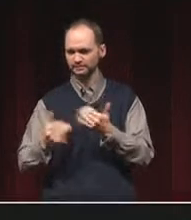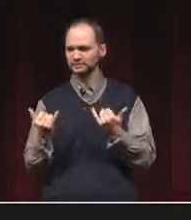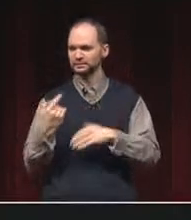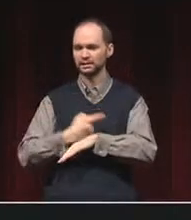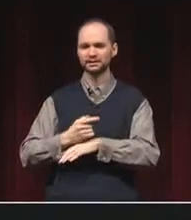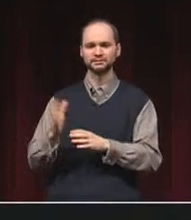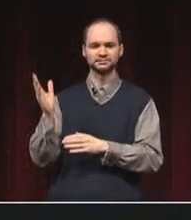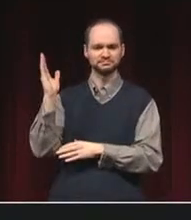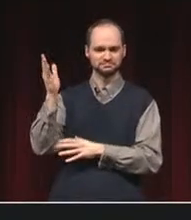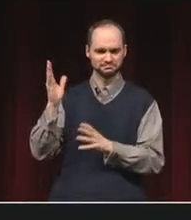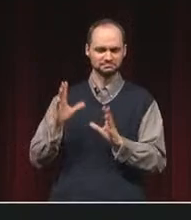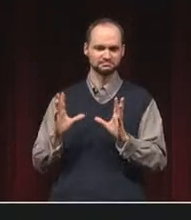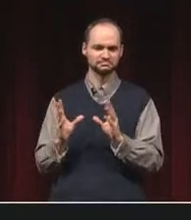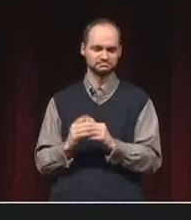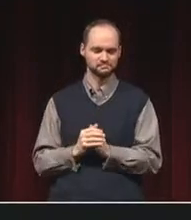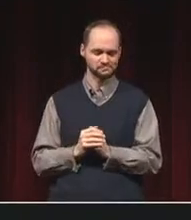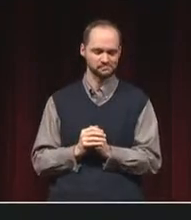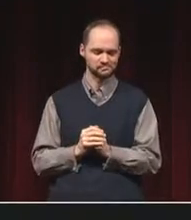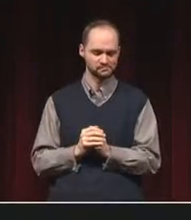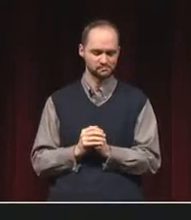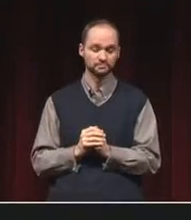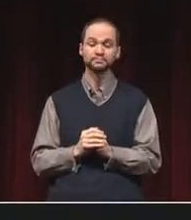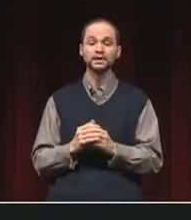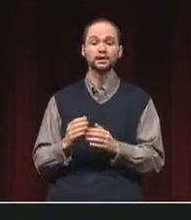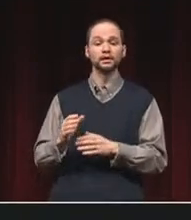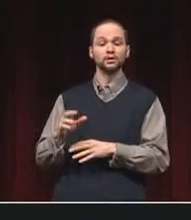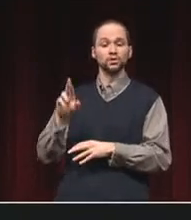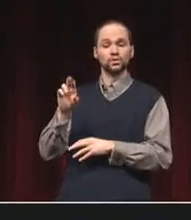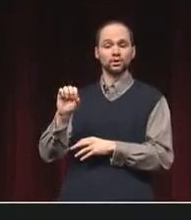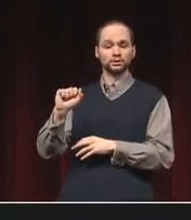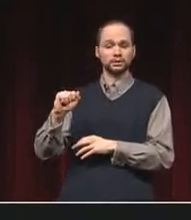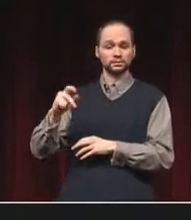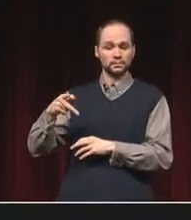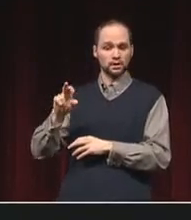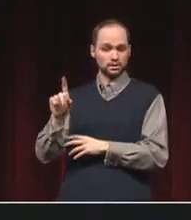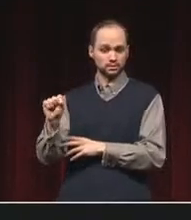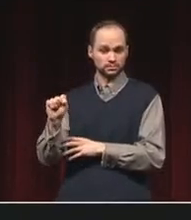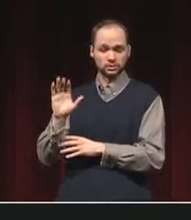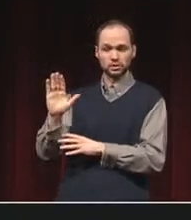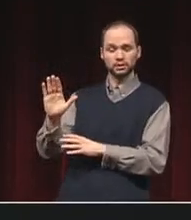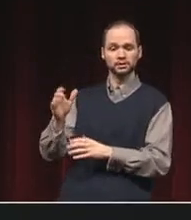At the end of Rosa Parks' presentation we will have a question-and-answer session with